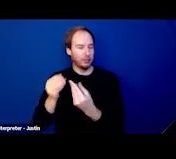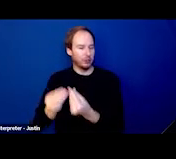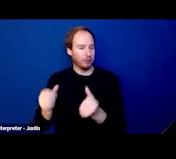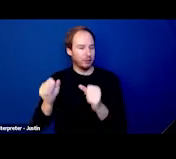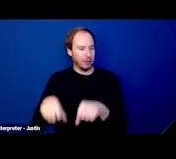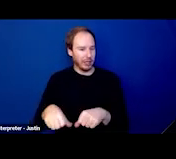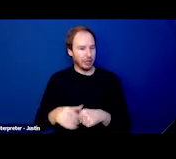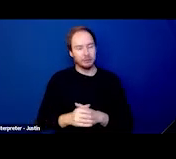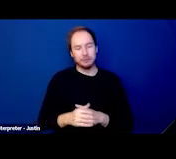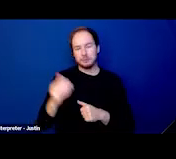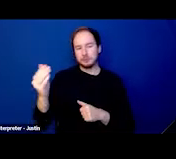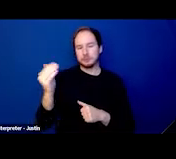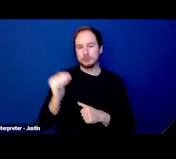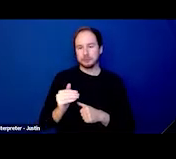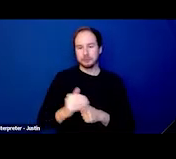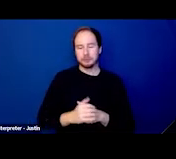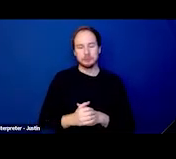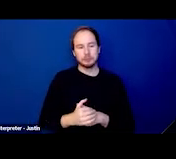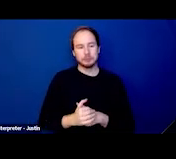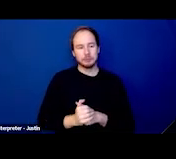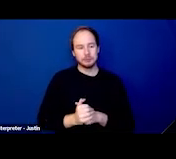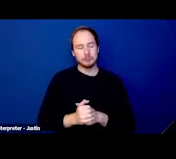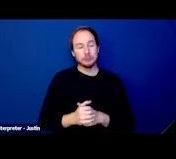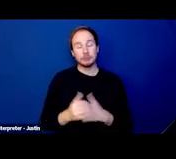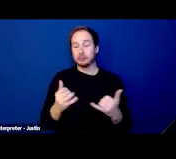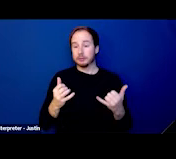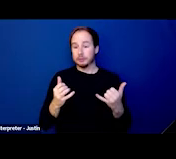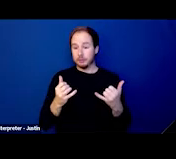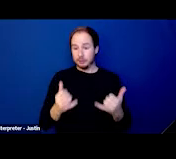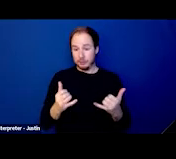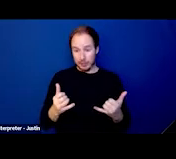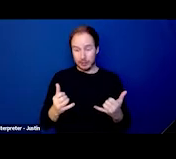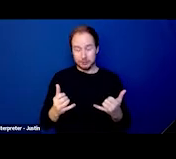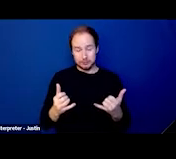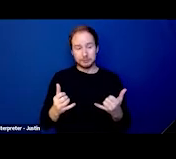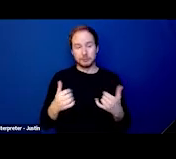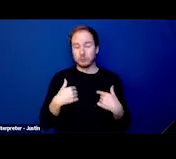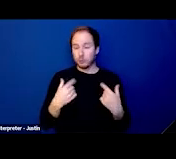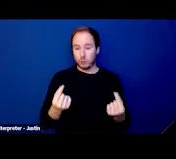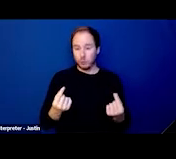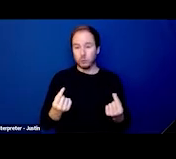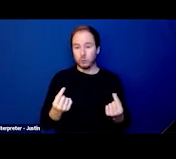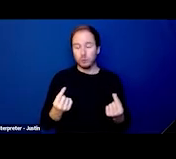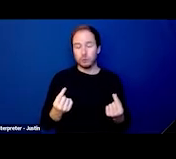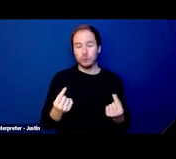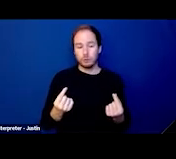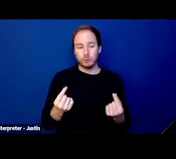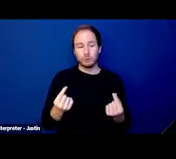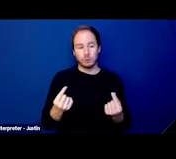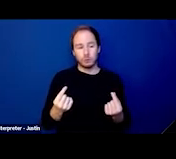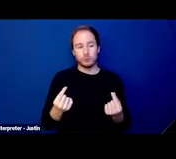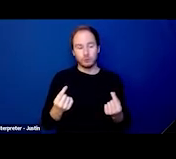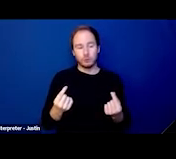So we can move on to the next slide. Thanks. So today to, again, build on that, we're gonna talk about how